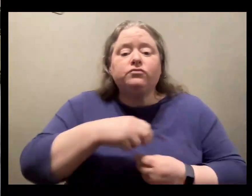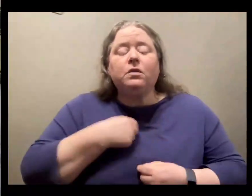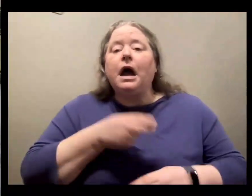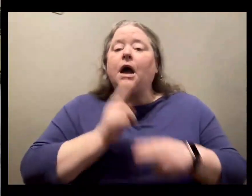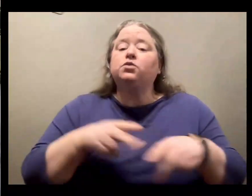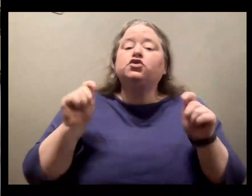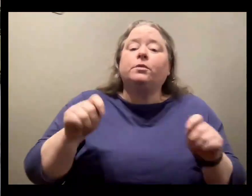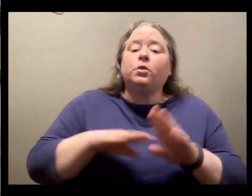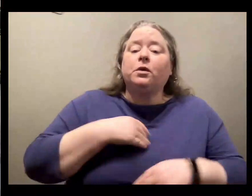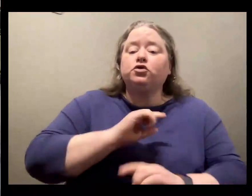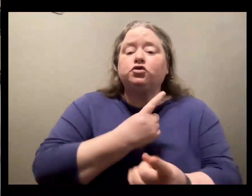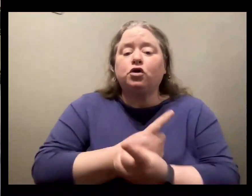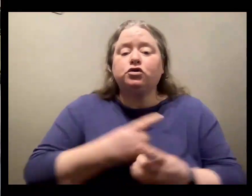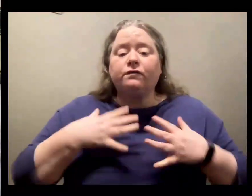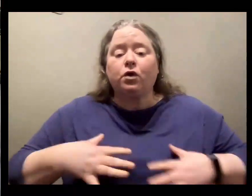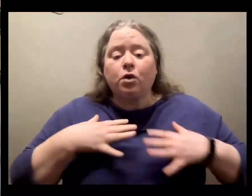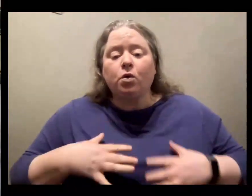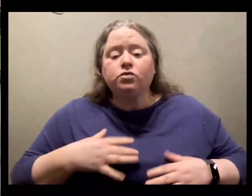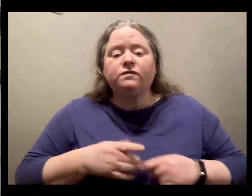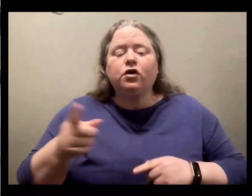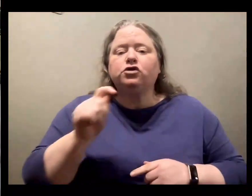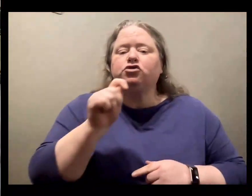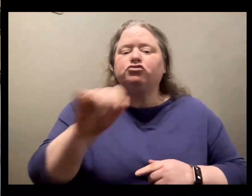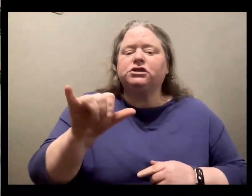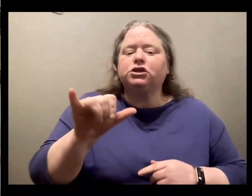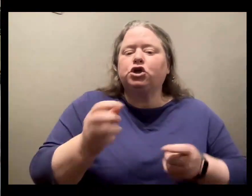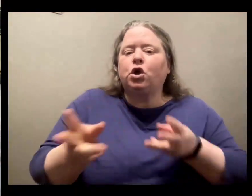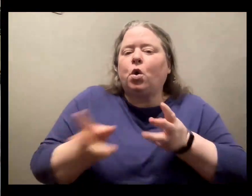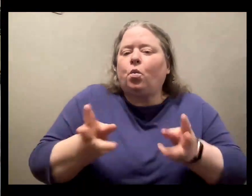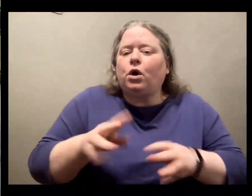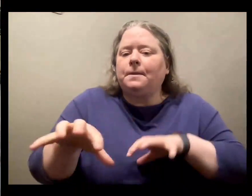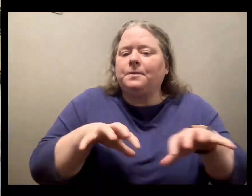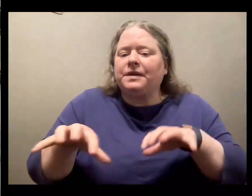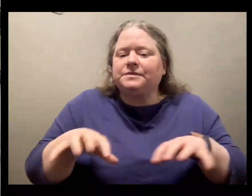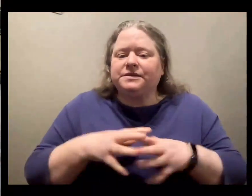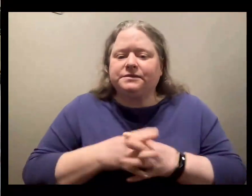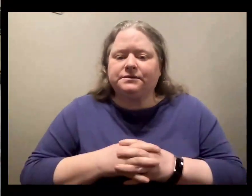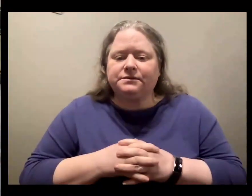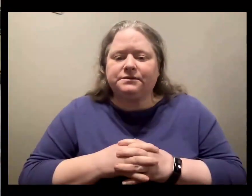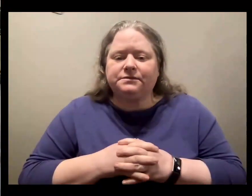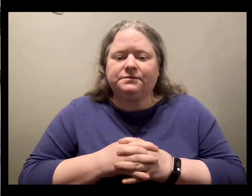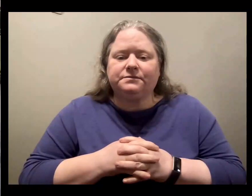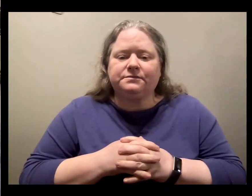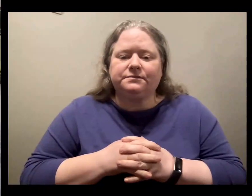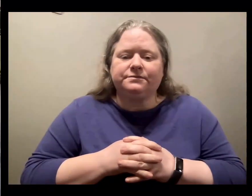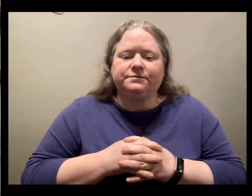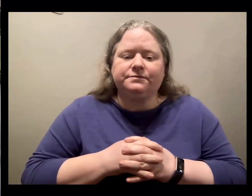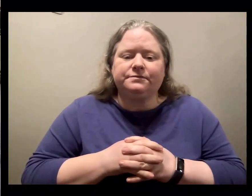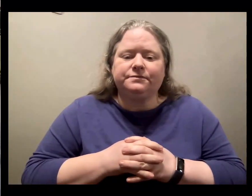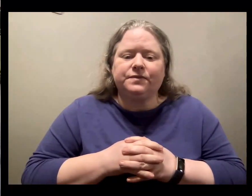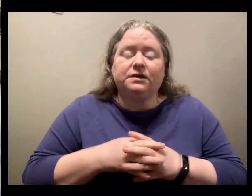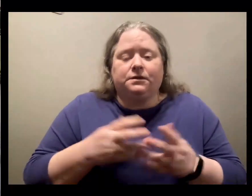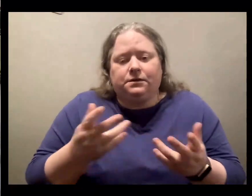I was out shopping with my daughter for clothes for her transition year work placement.